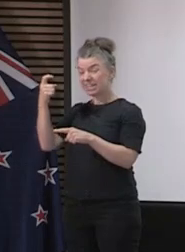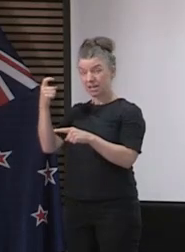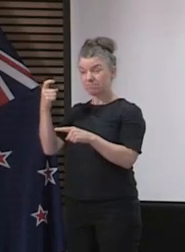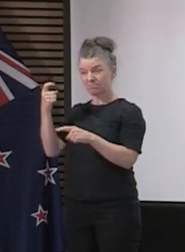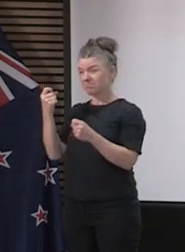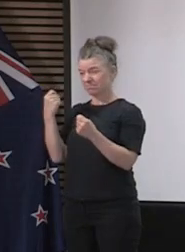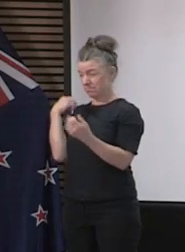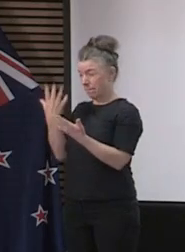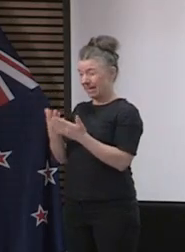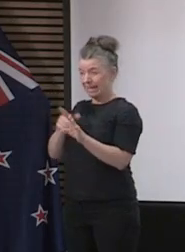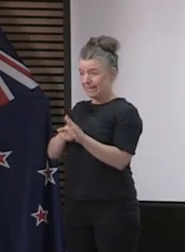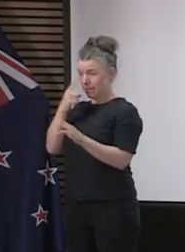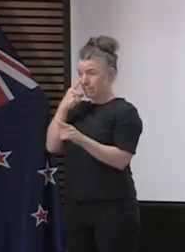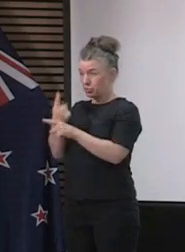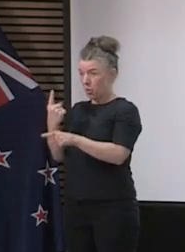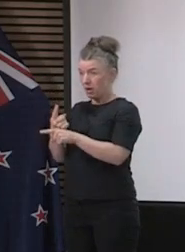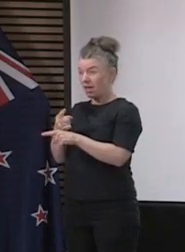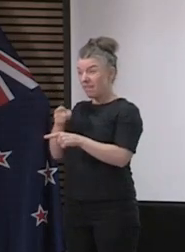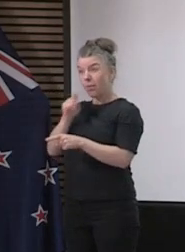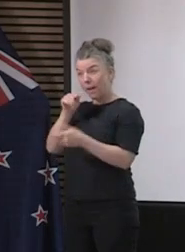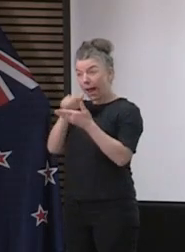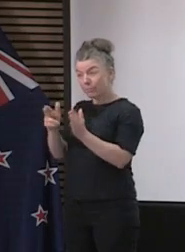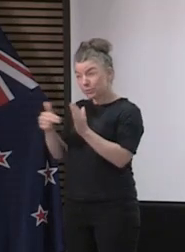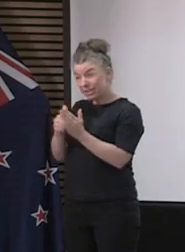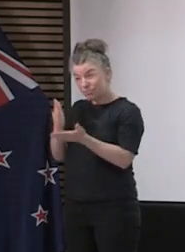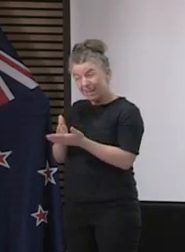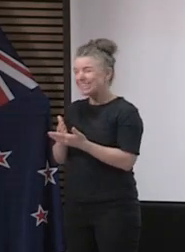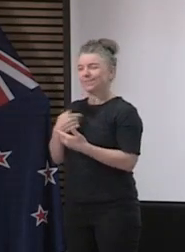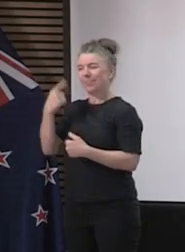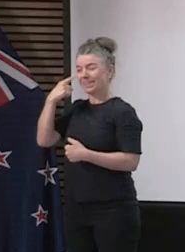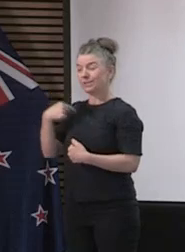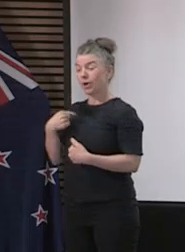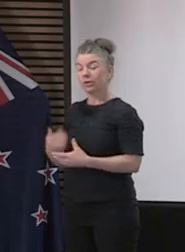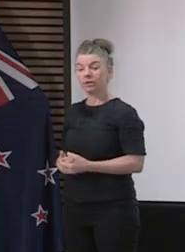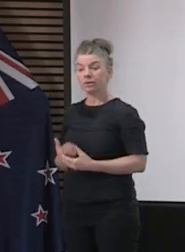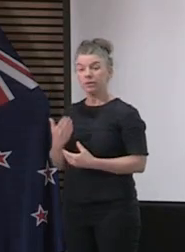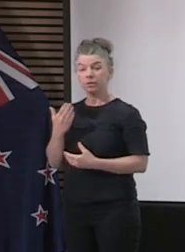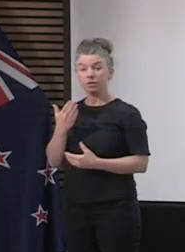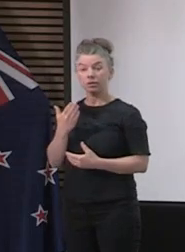philosophy has existed in New Zealand for a number of years. It's never been one I have subscribed to or believe